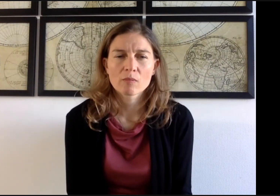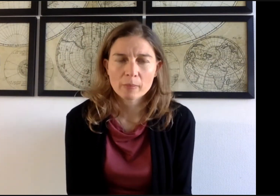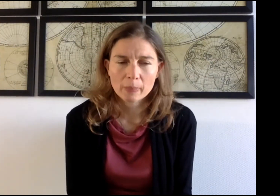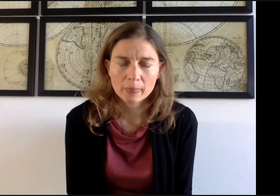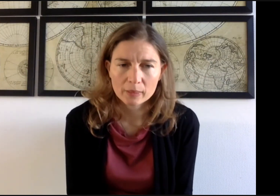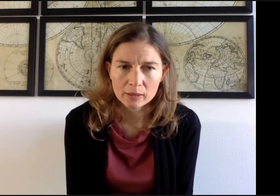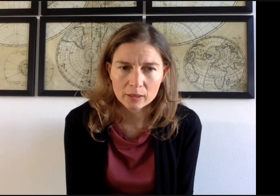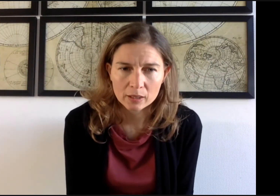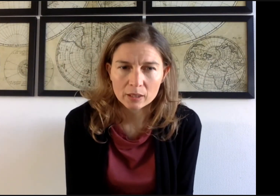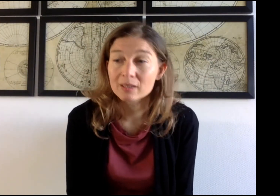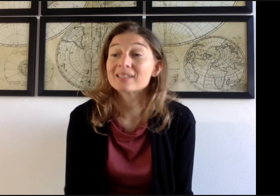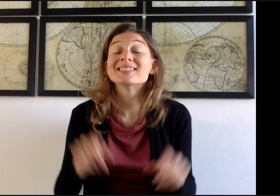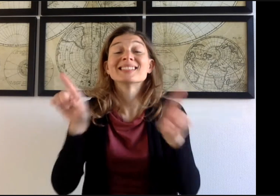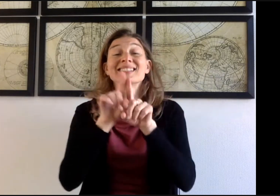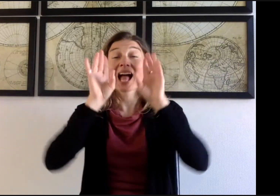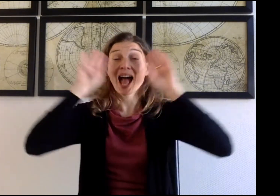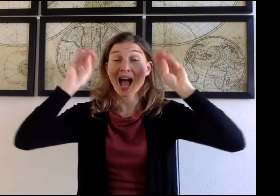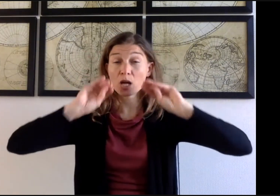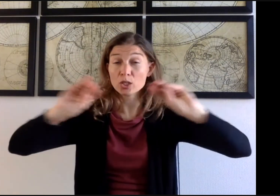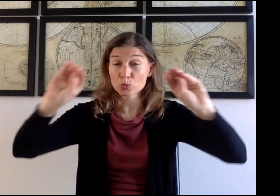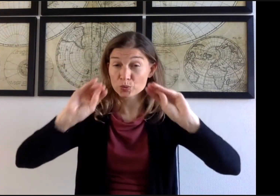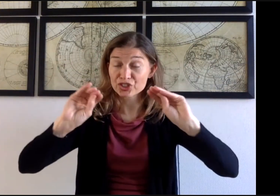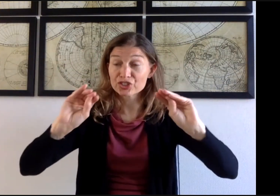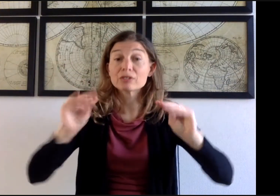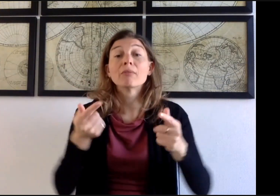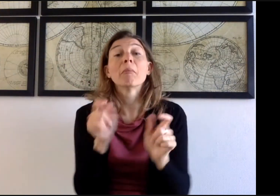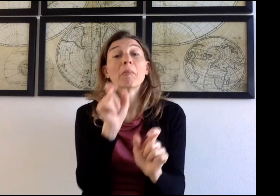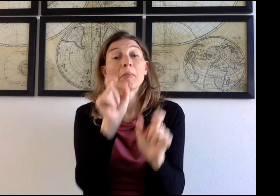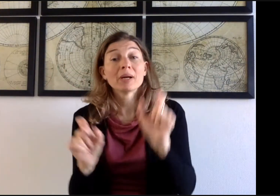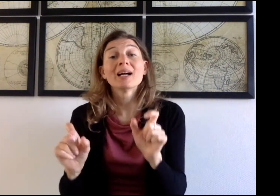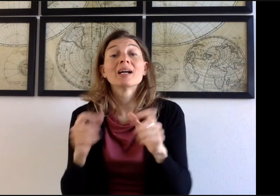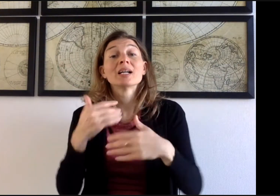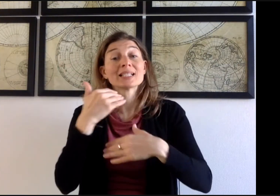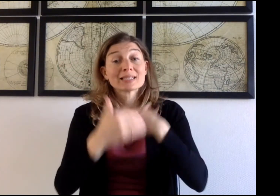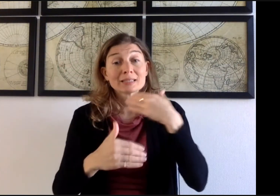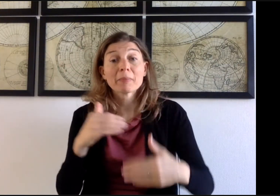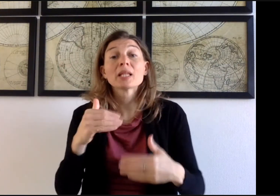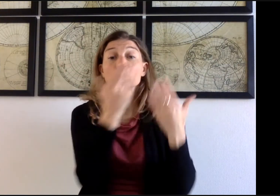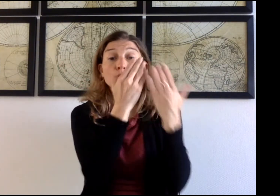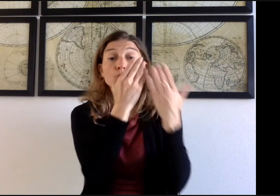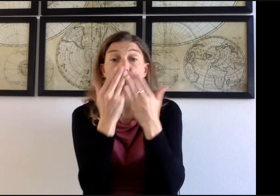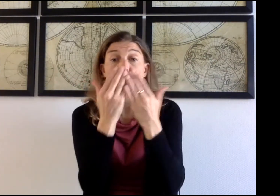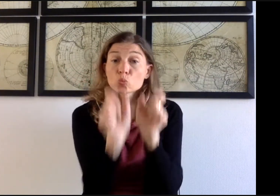Almost in all cases that we hear authorities are failing to act.